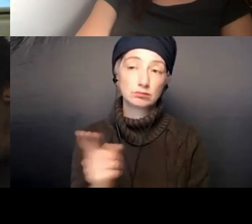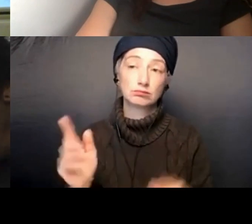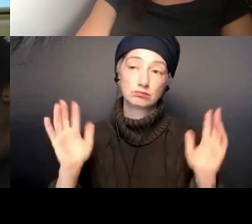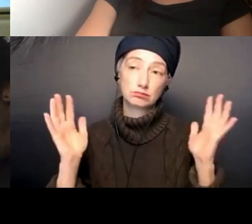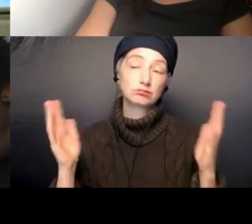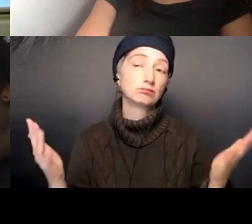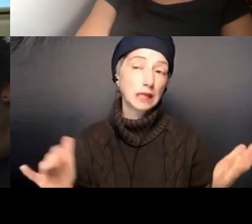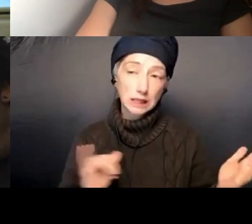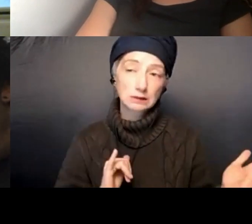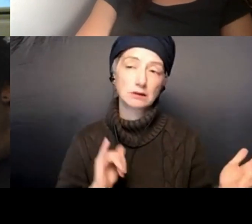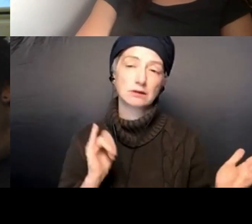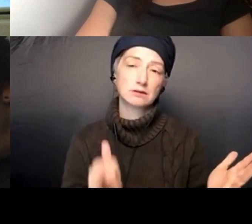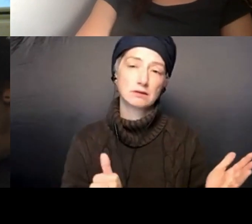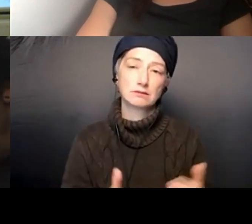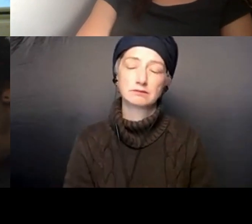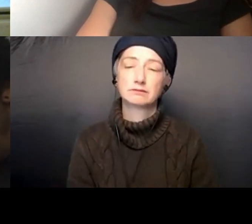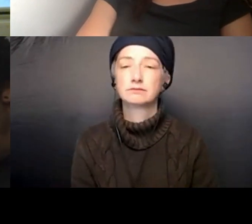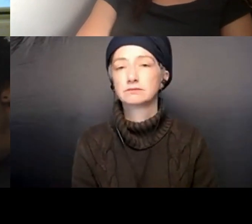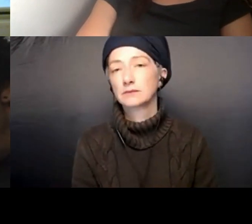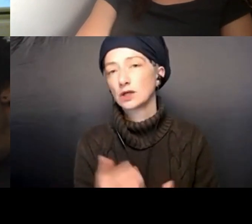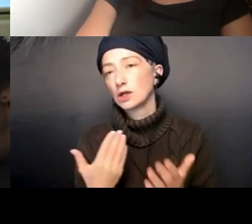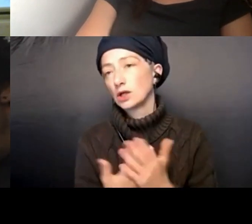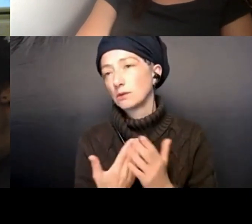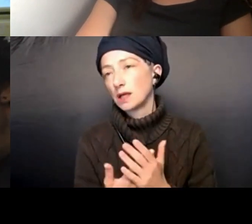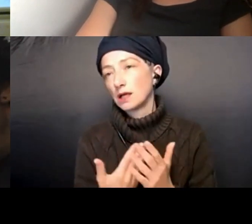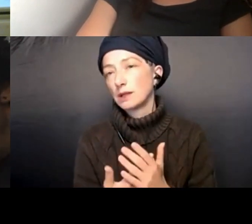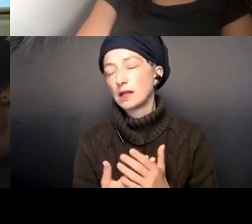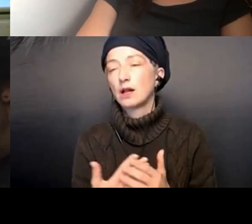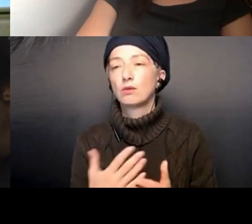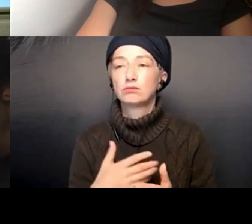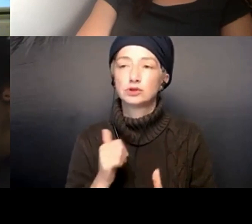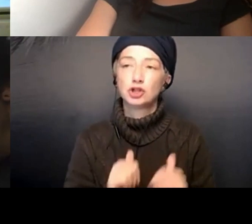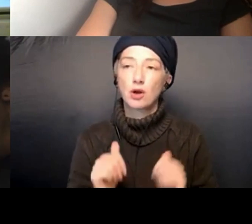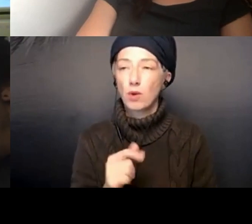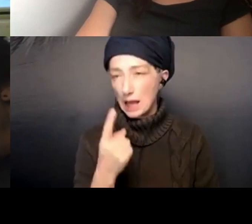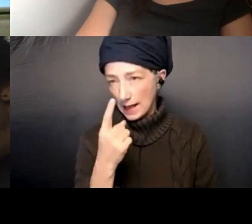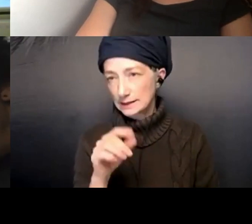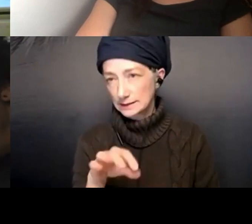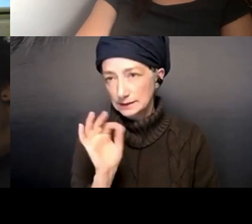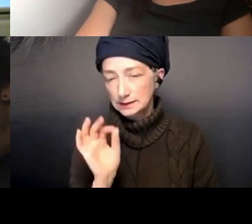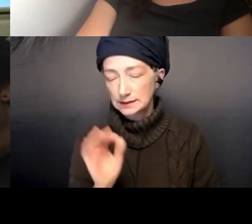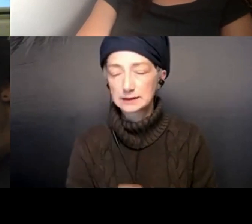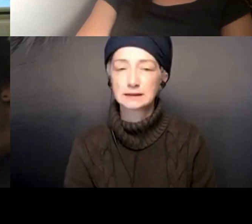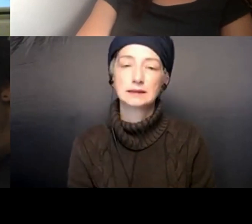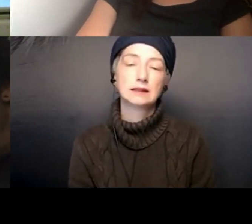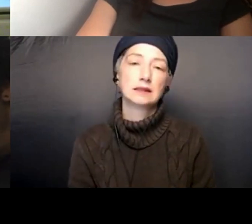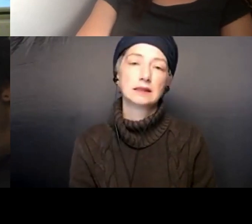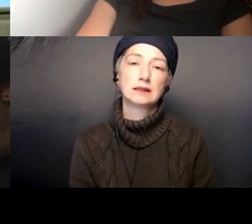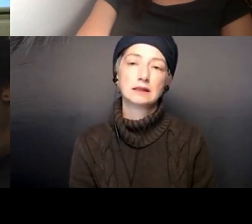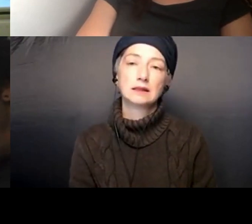For example, like in one of our shows, we were thinking a lot about movements.